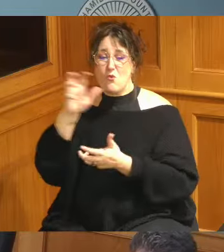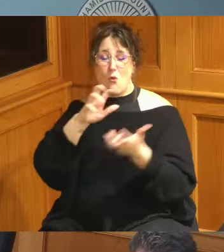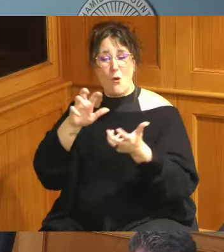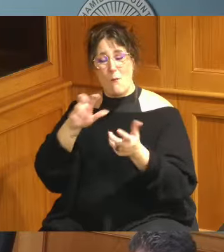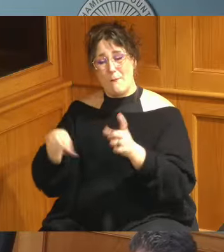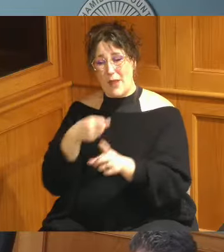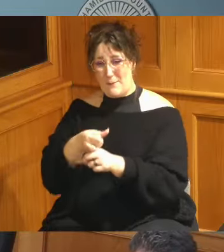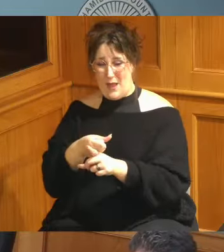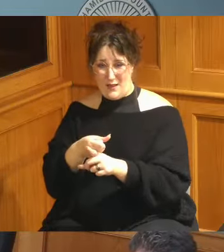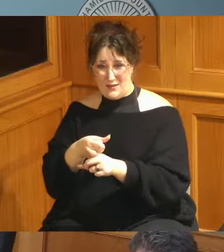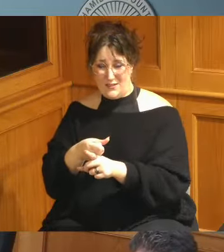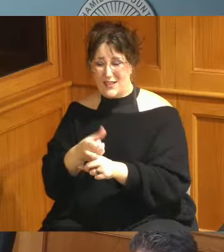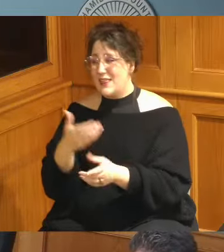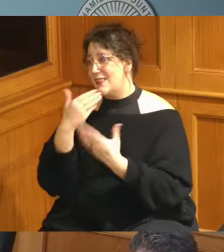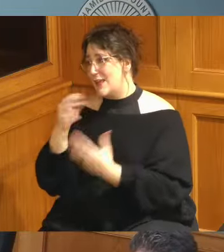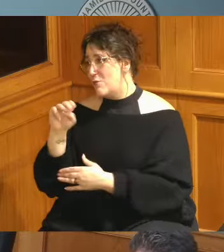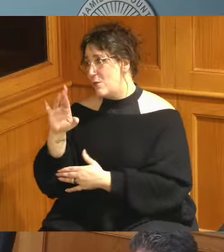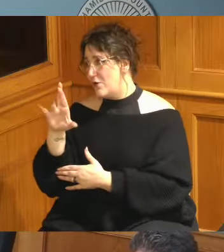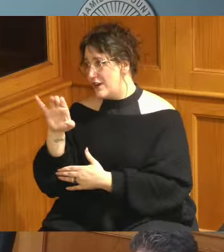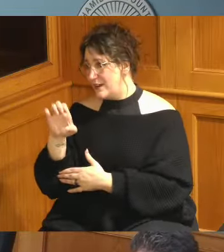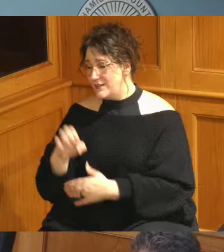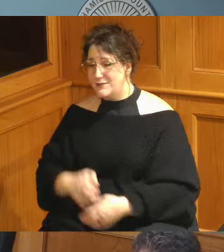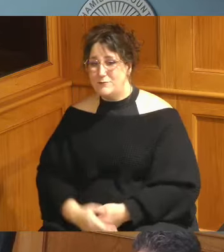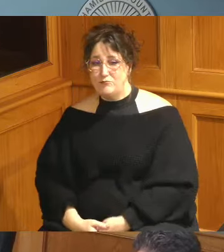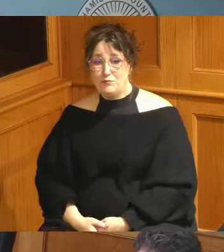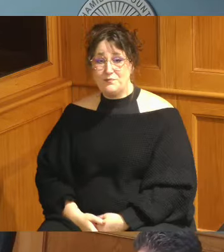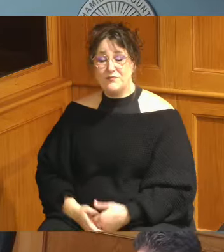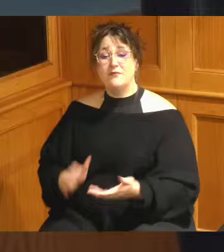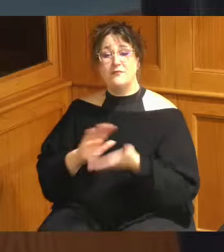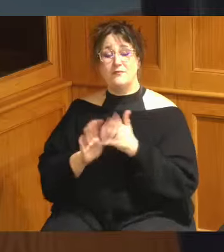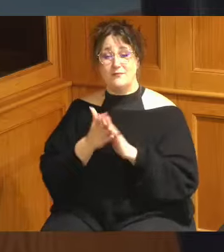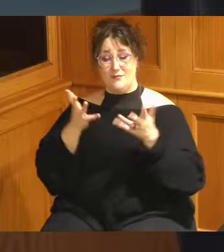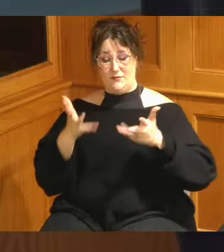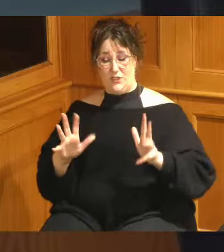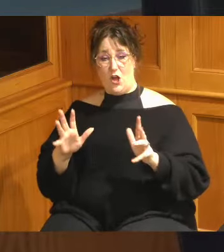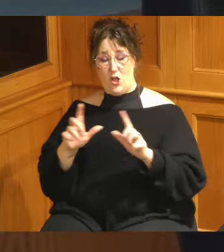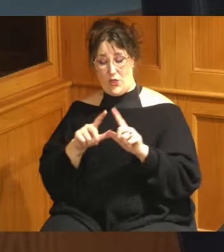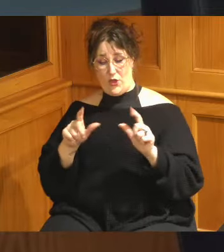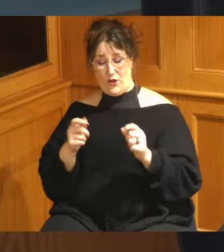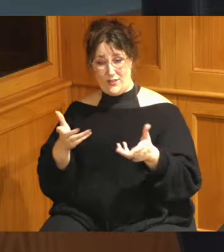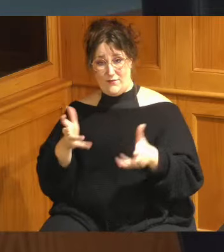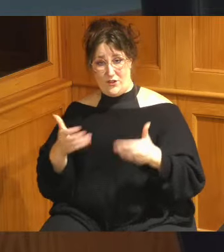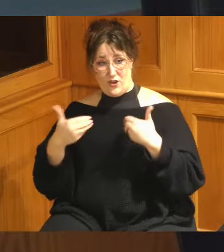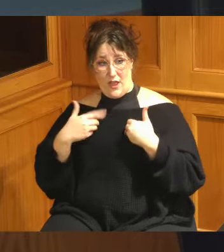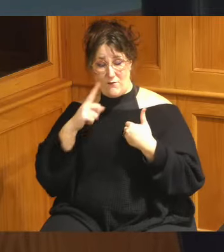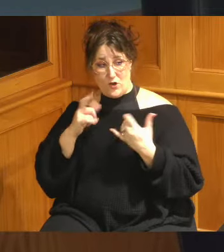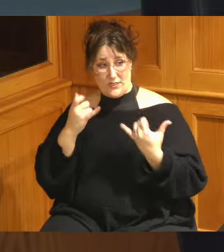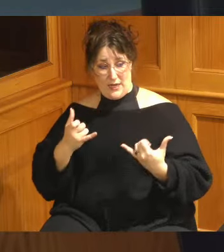much. Thank you, Marie. All right, that's all the speakers cards I have for today. So, we'll move